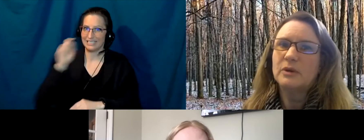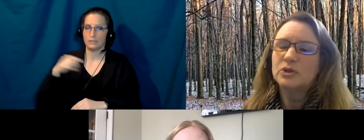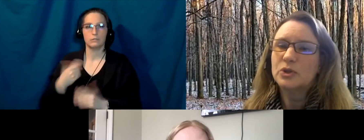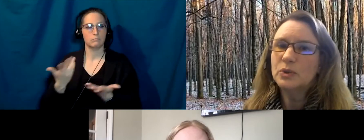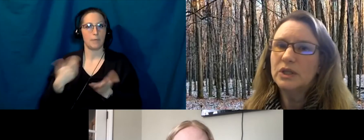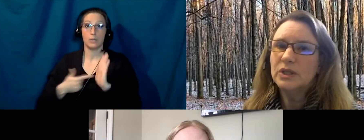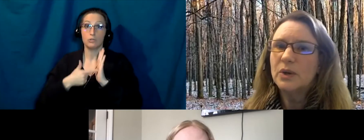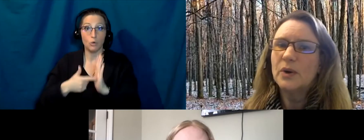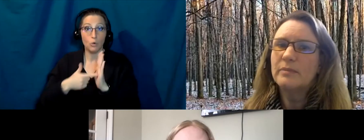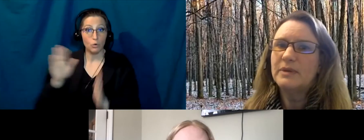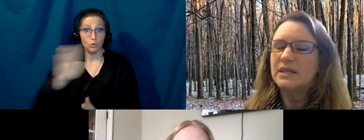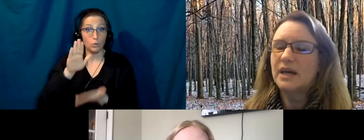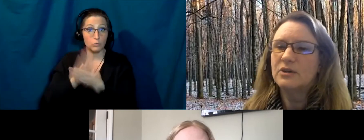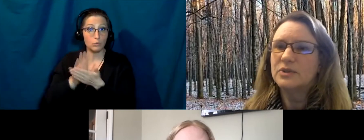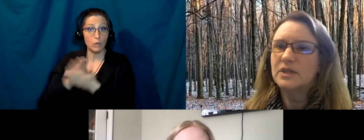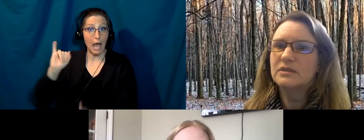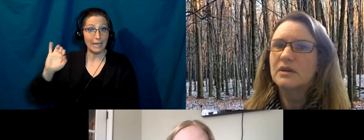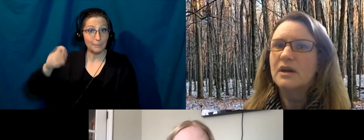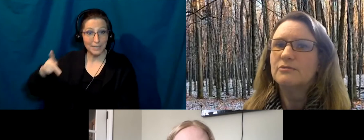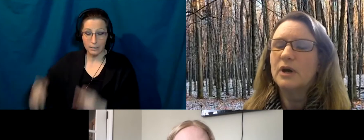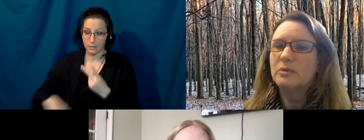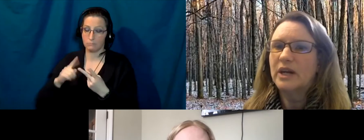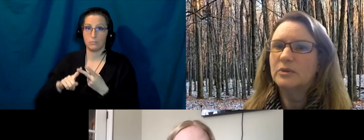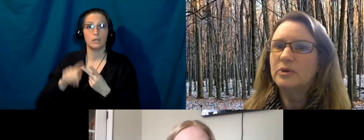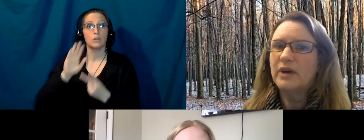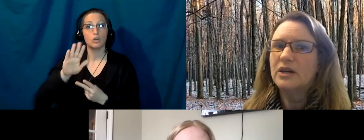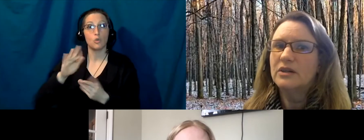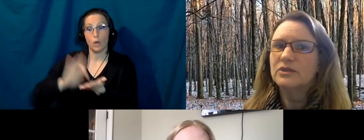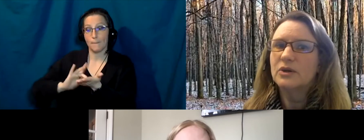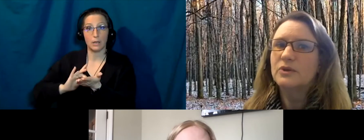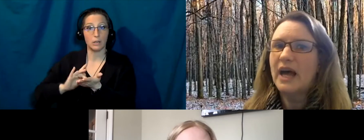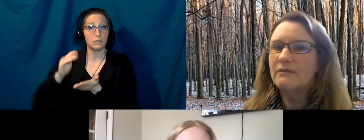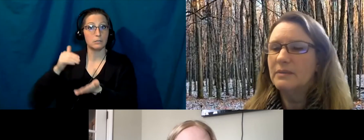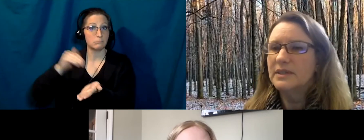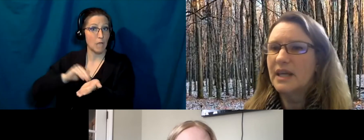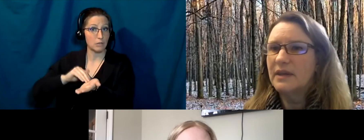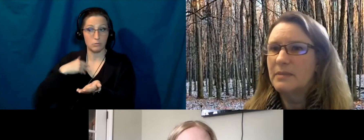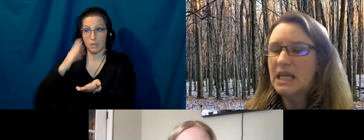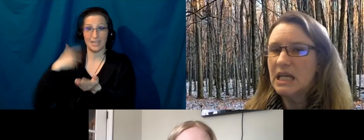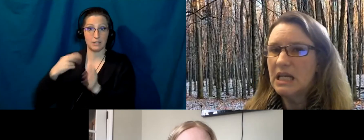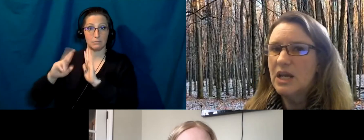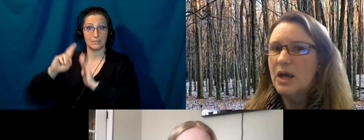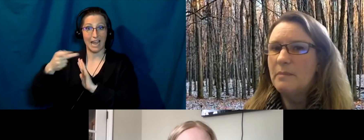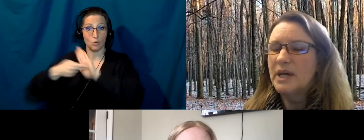your school or maybe a diagnosis from your medical provider. So if you have them send them in but if